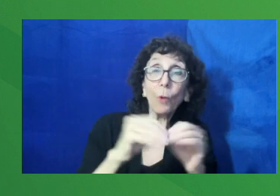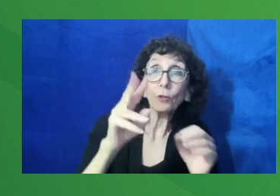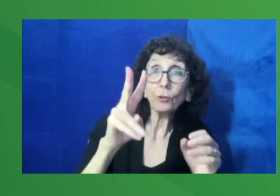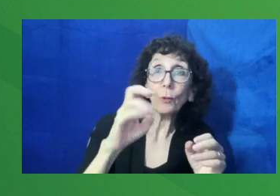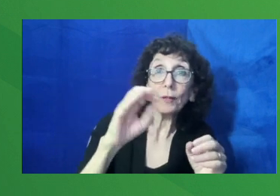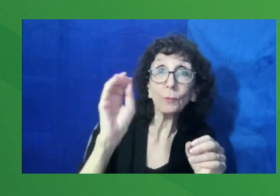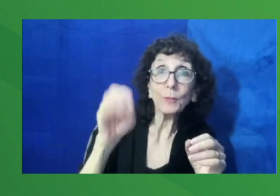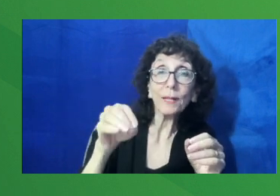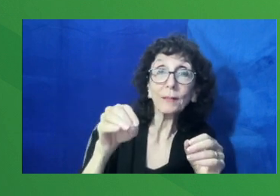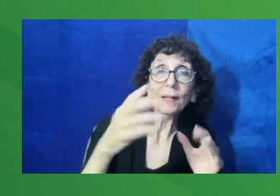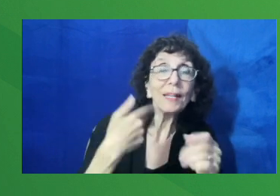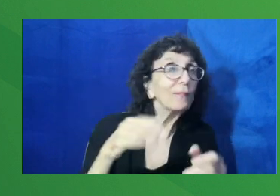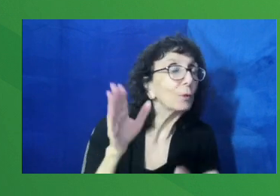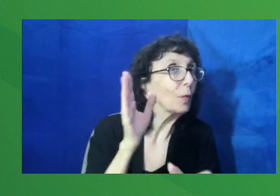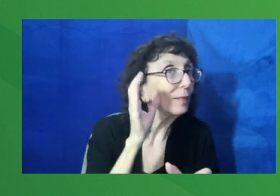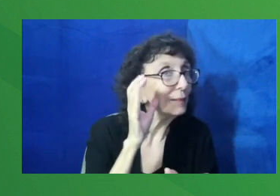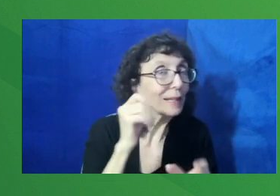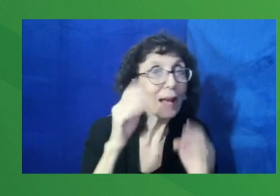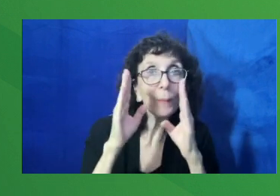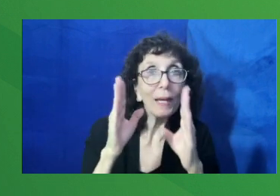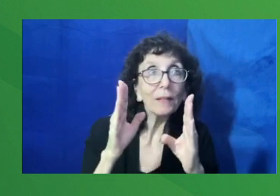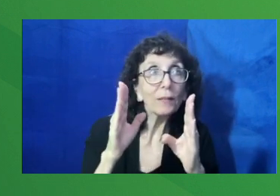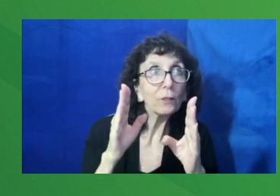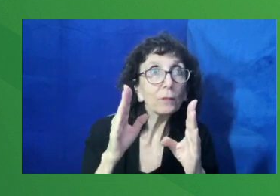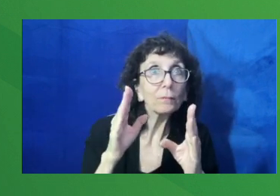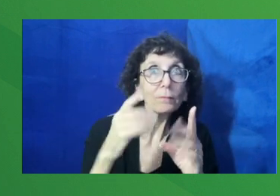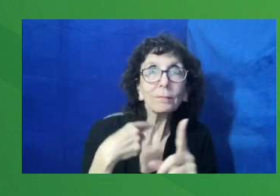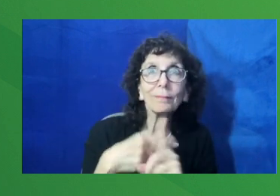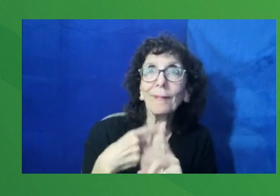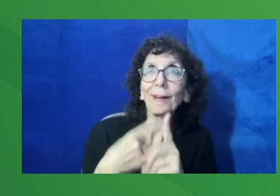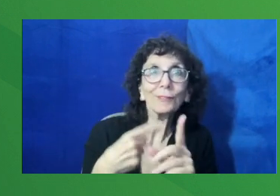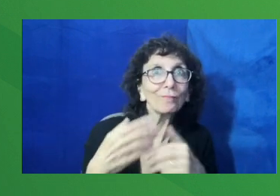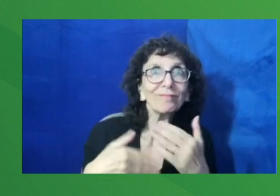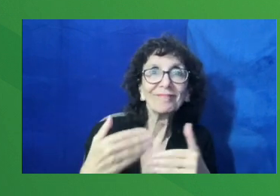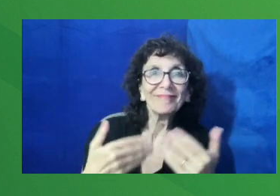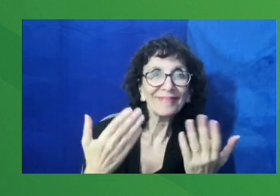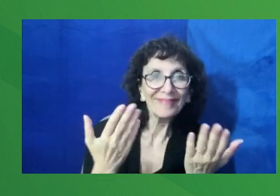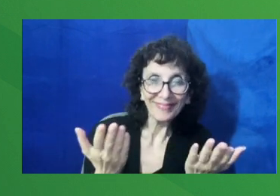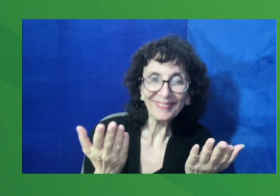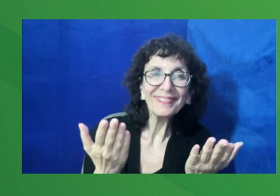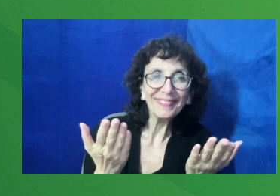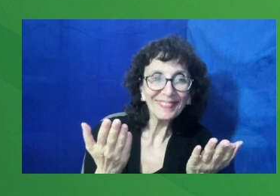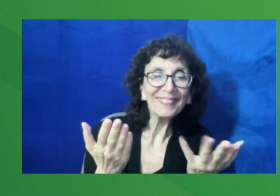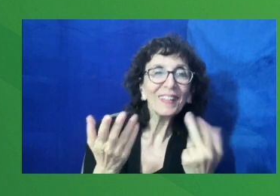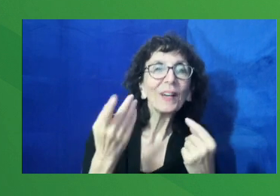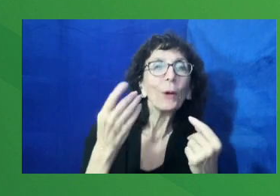and pay attention, good things happen. Next part. We also have self-reported increase empathetic